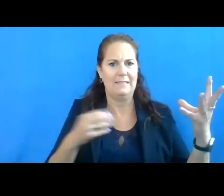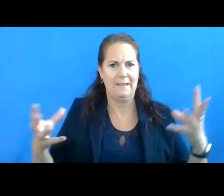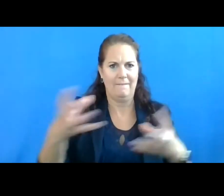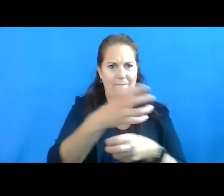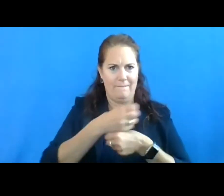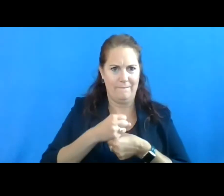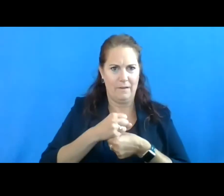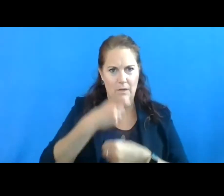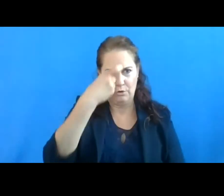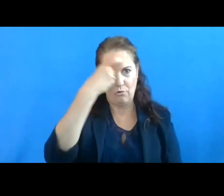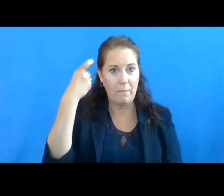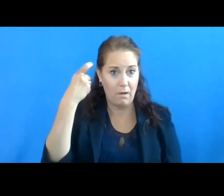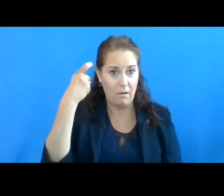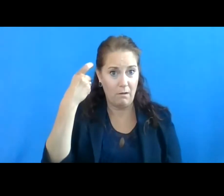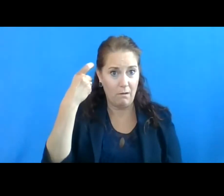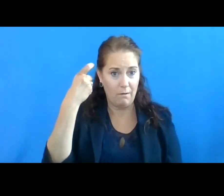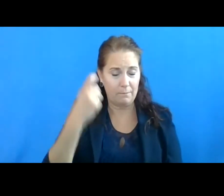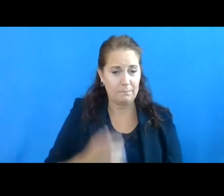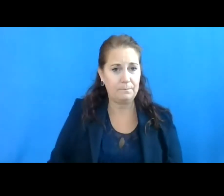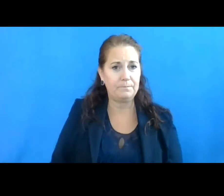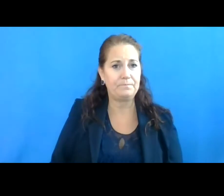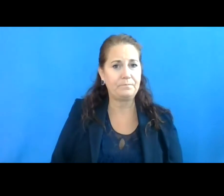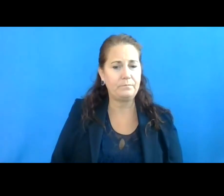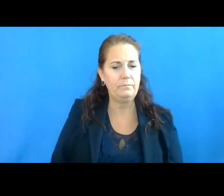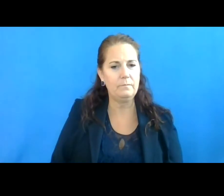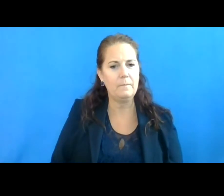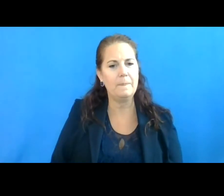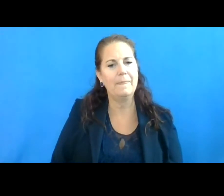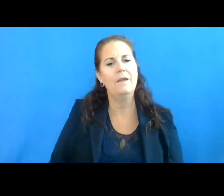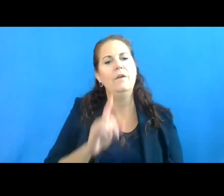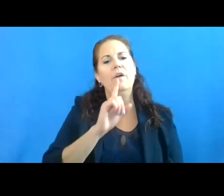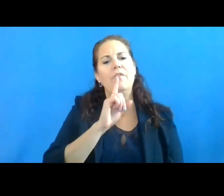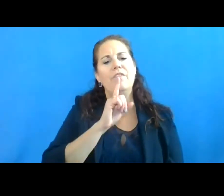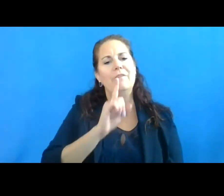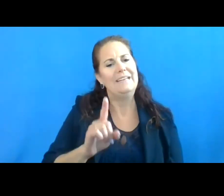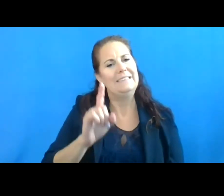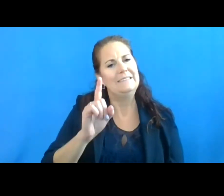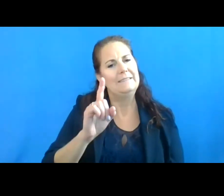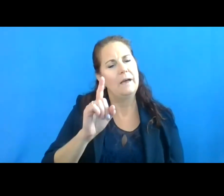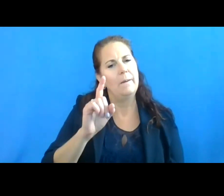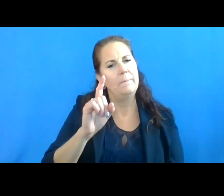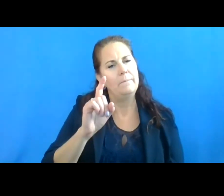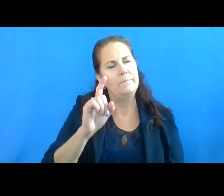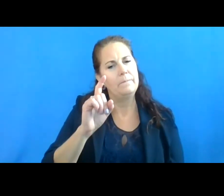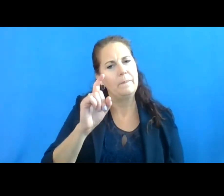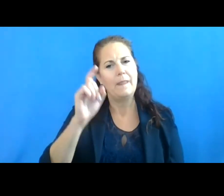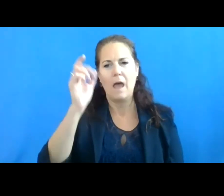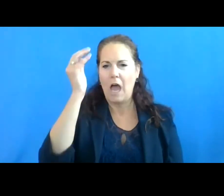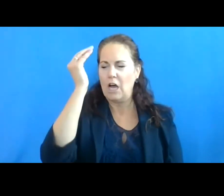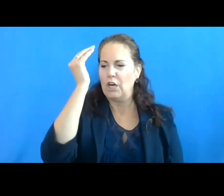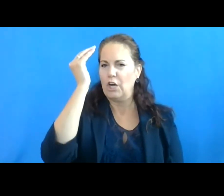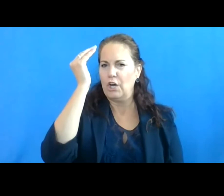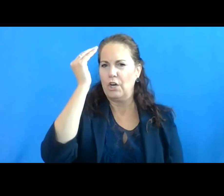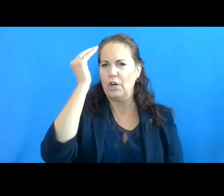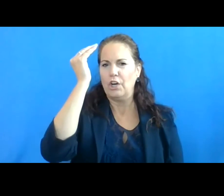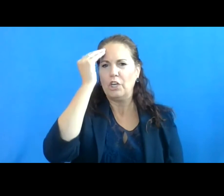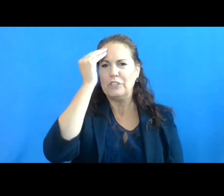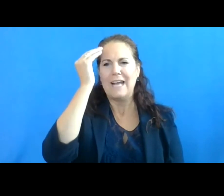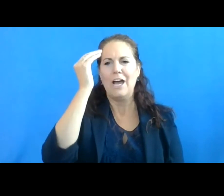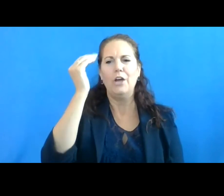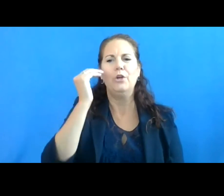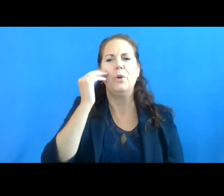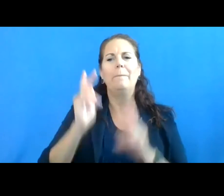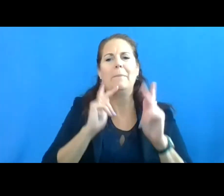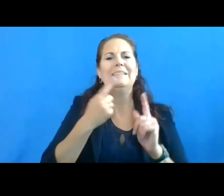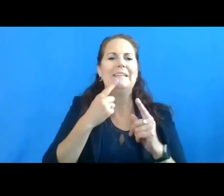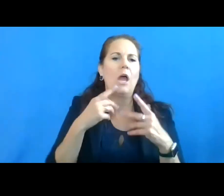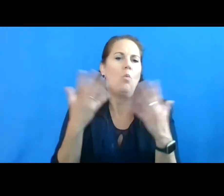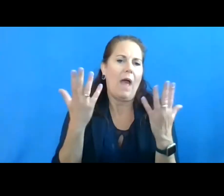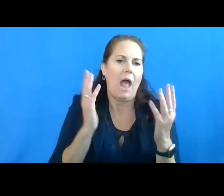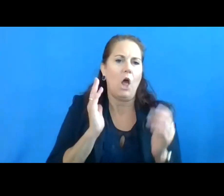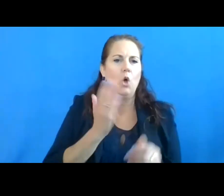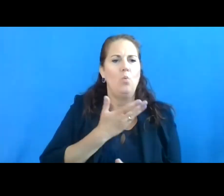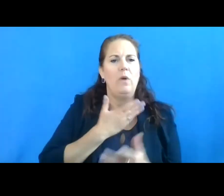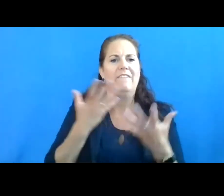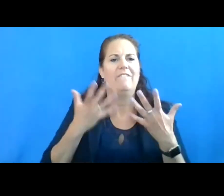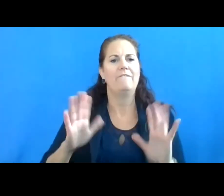So, there is a conscious - you know people have said, “we've forgotten” or “it's